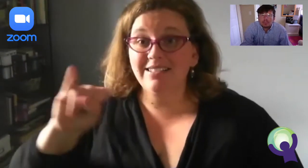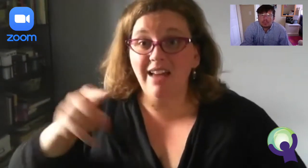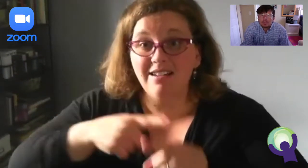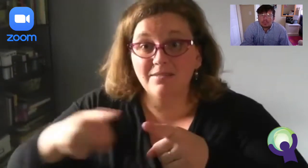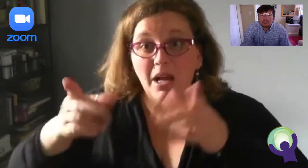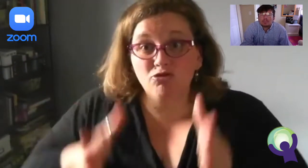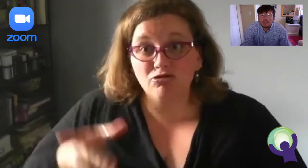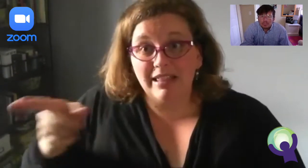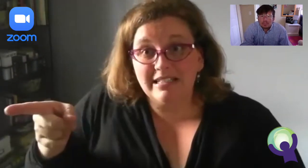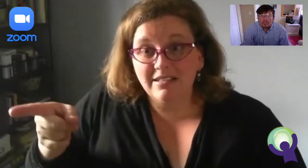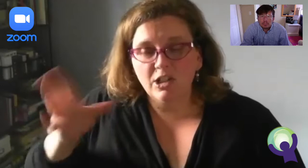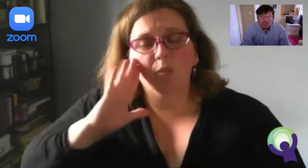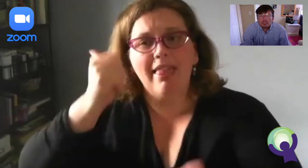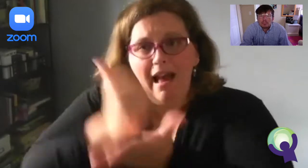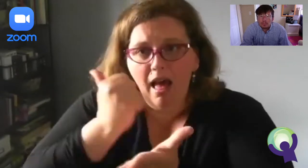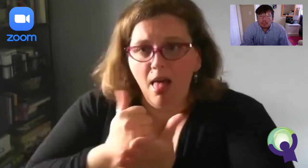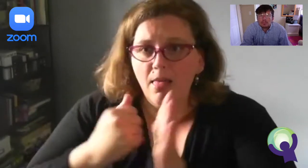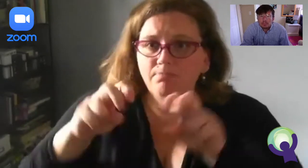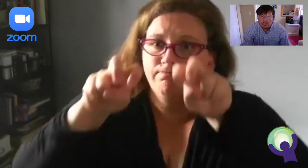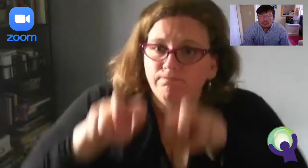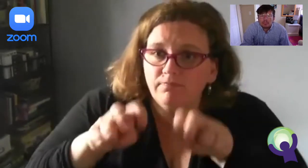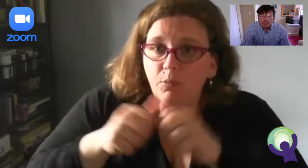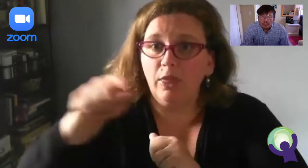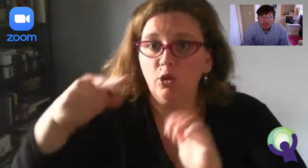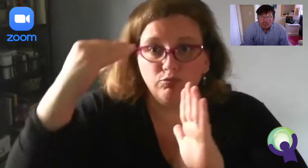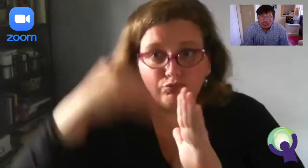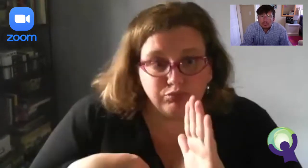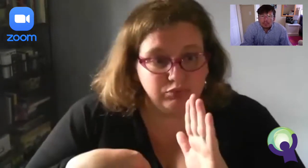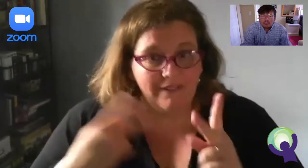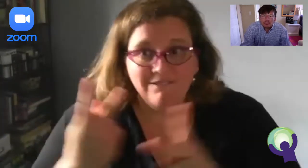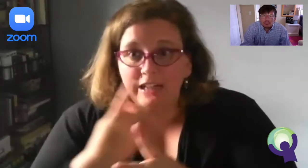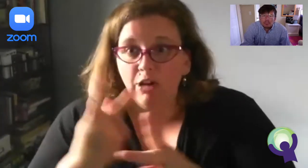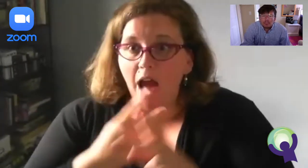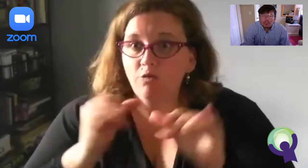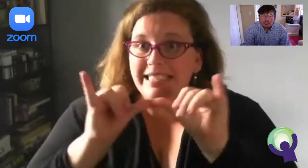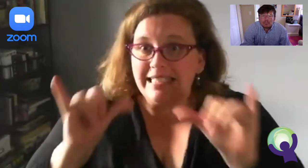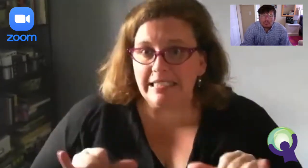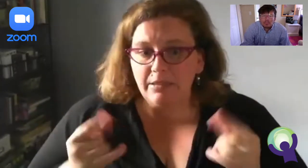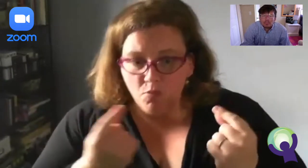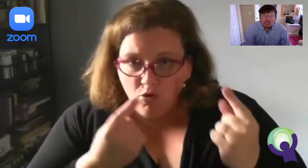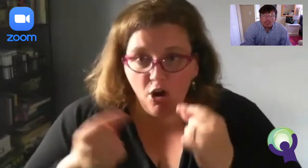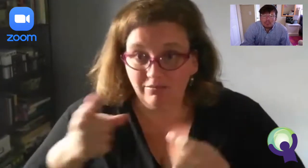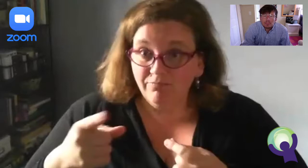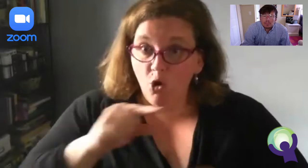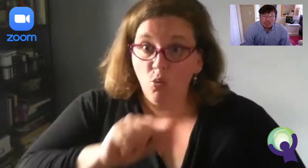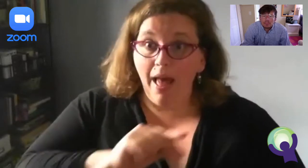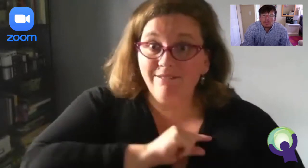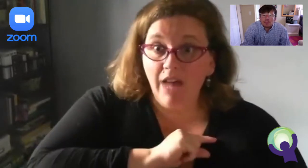we have deaf specialists who can sit down and help those people so they'll sit down with them, try to figure out the system and what